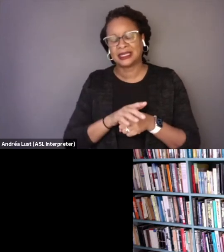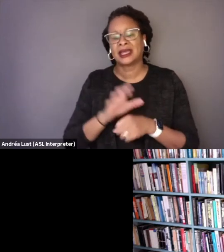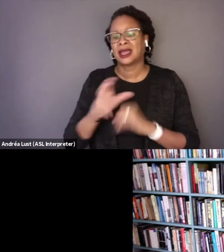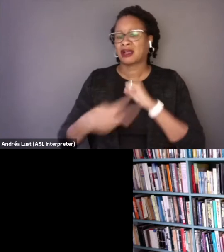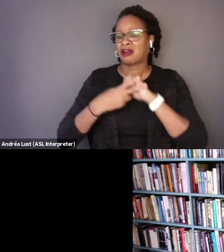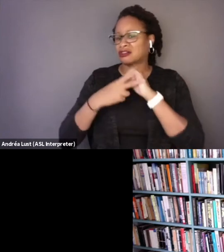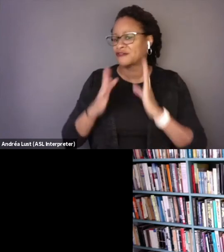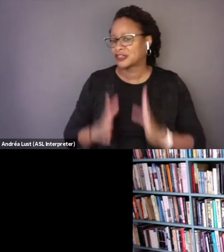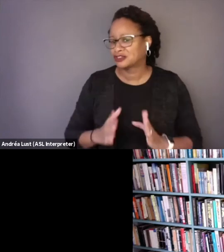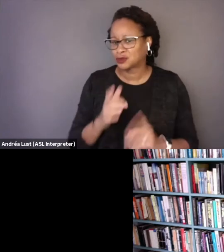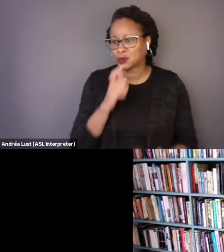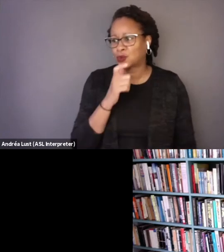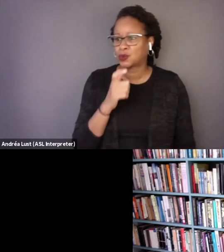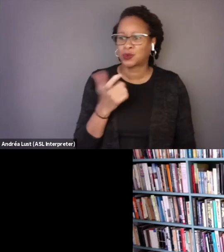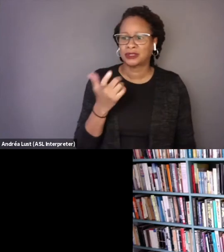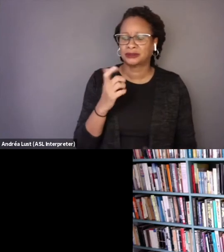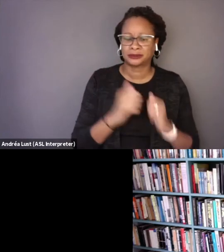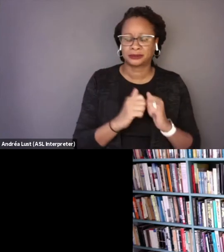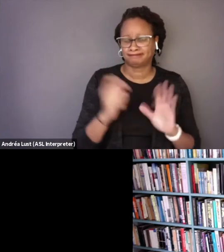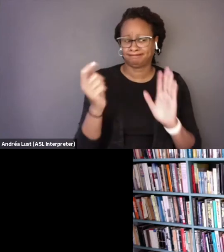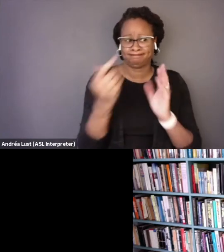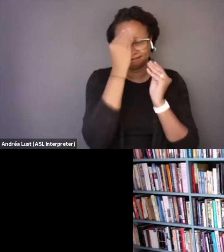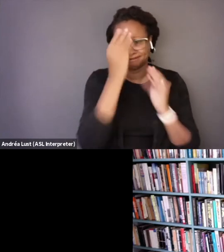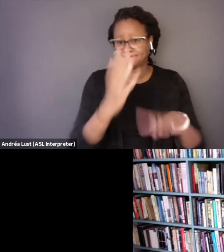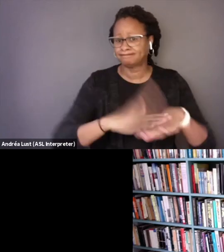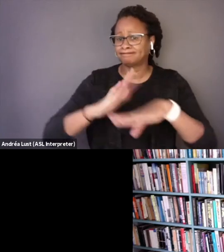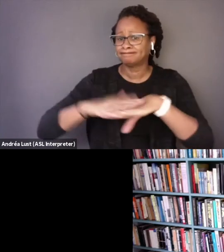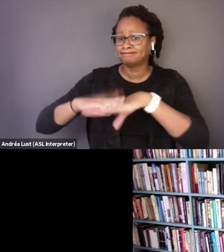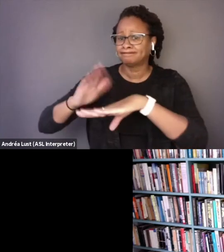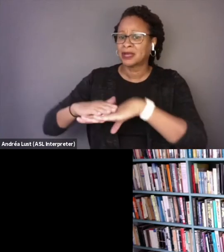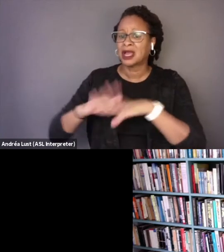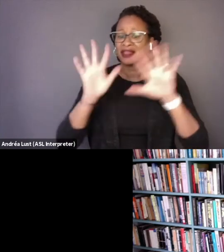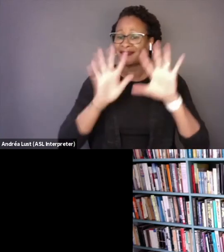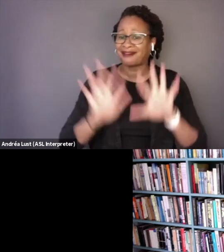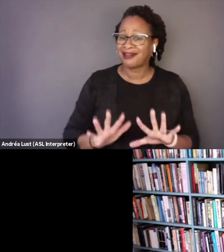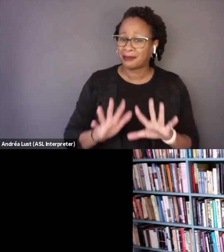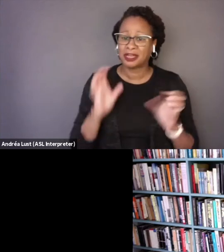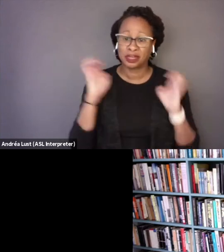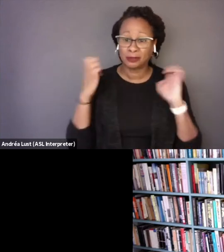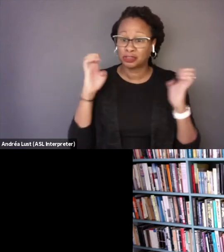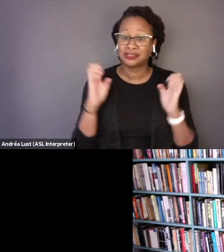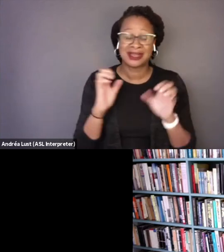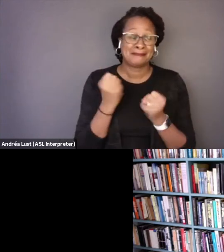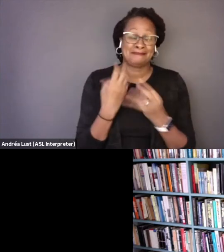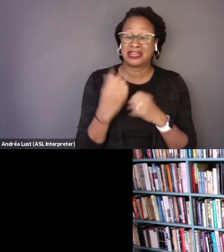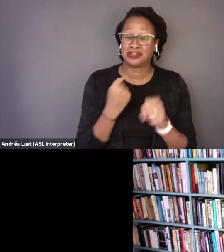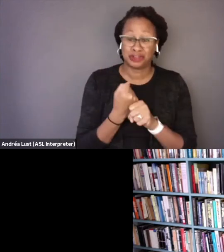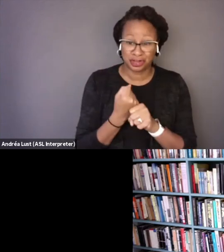who was sounding the alarm on the climate emergency decades before it reached popular consciousness.